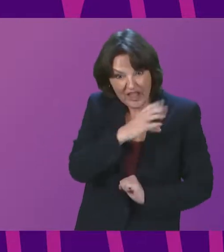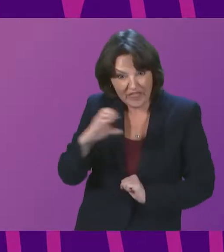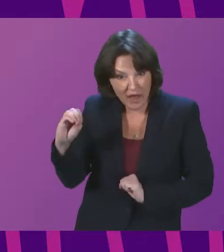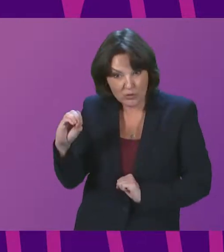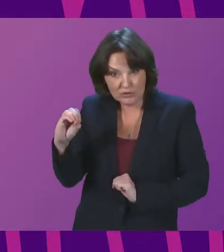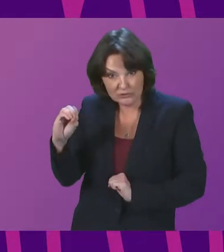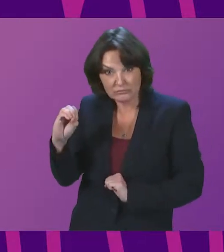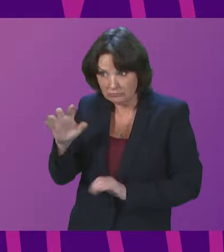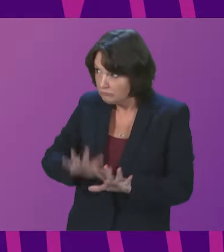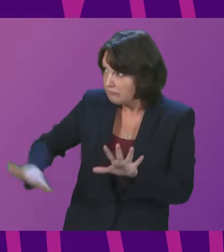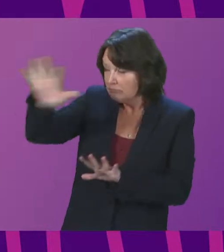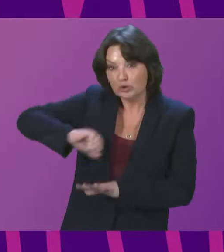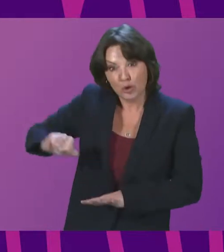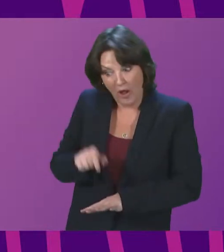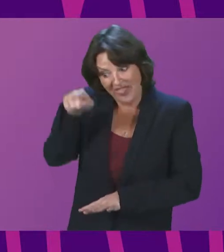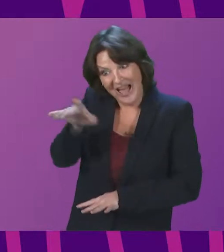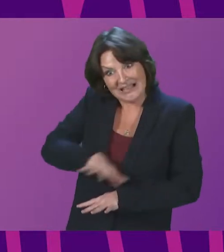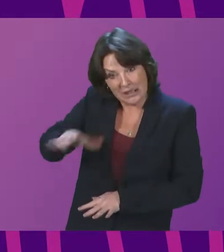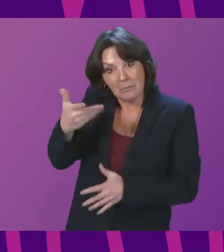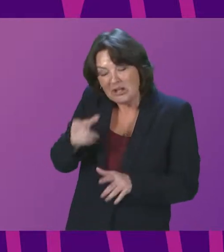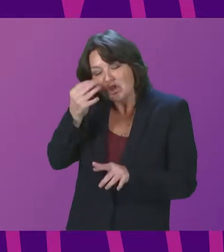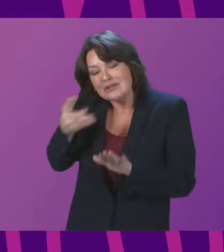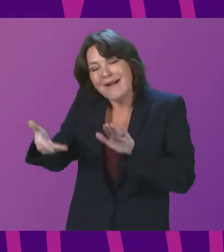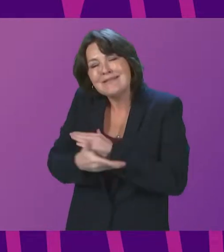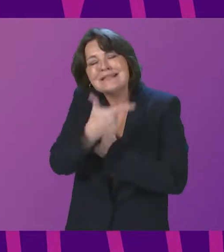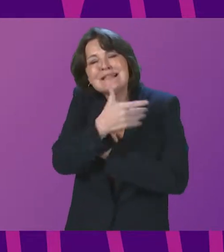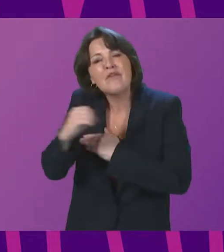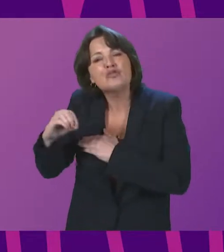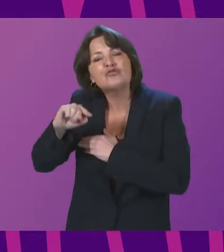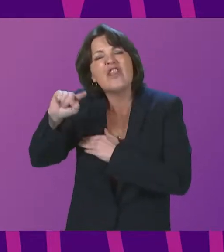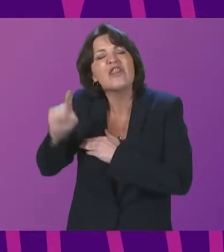2019, received just under £700,000 of agricultural subsidies.